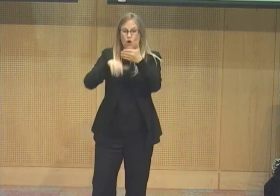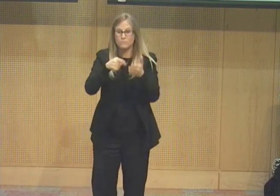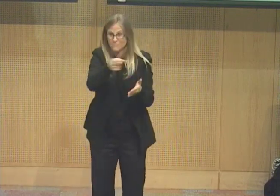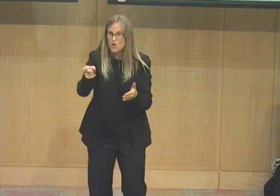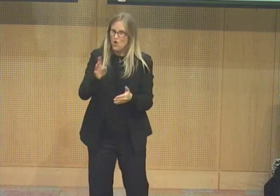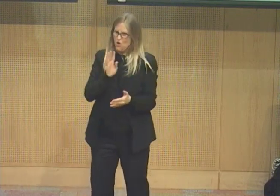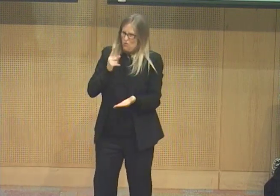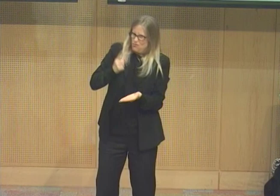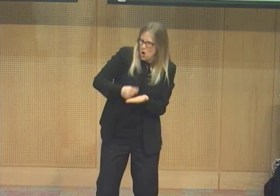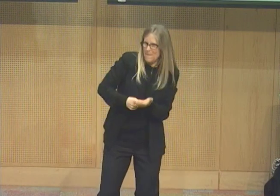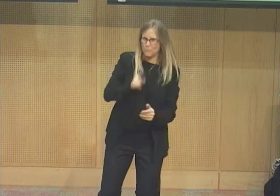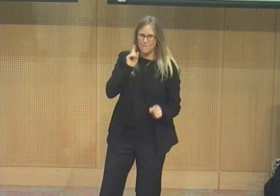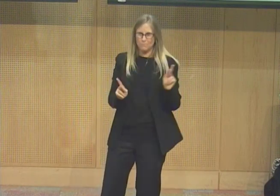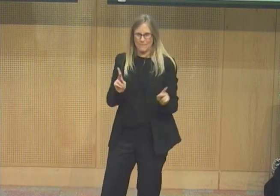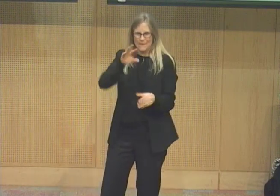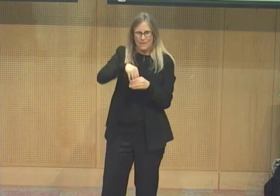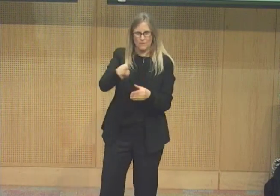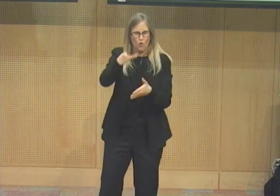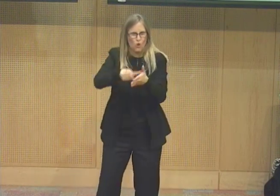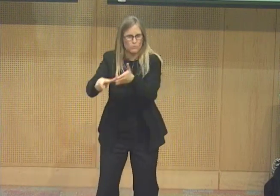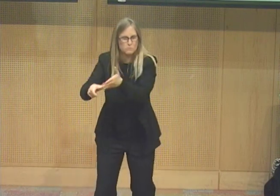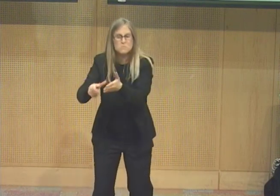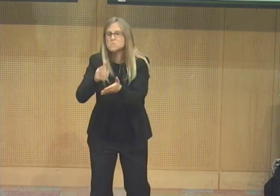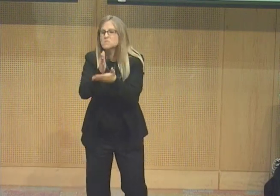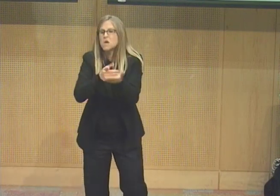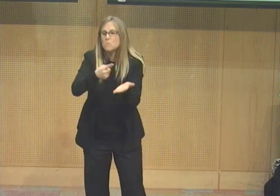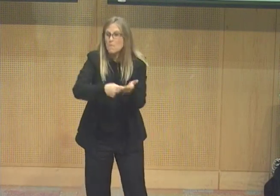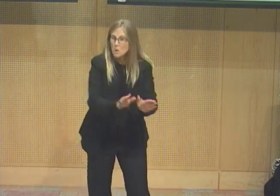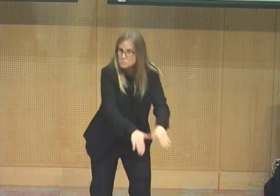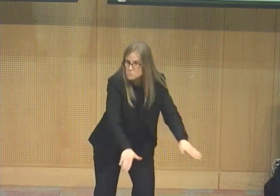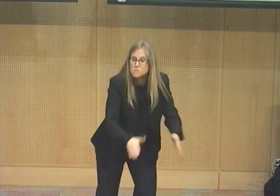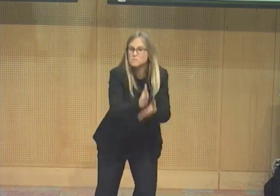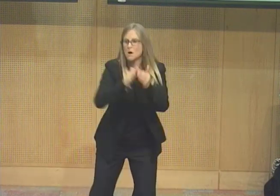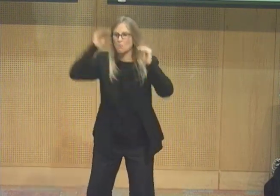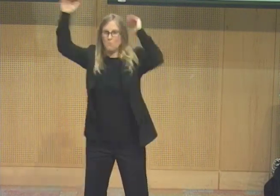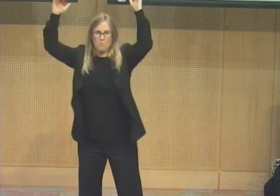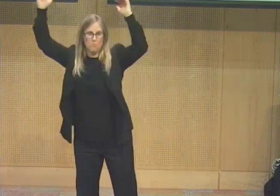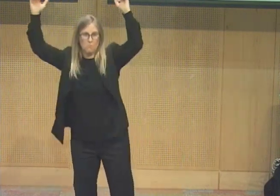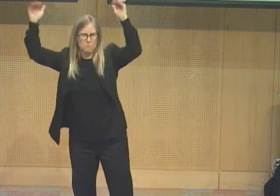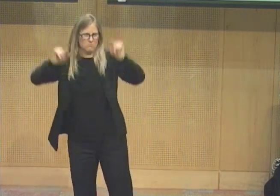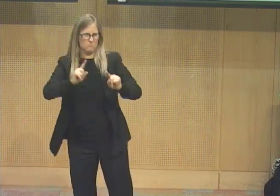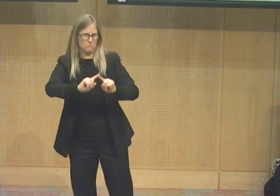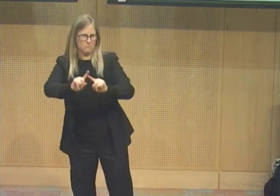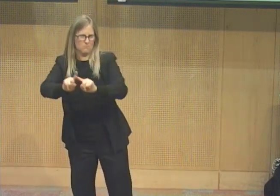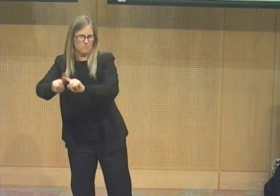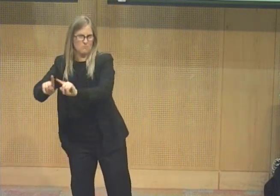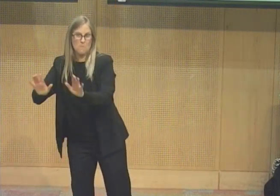made sure they were talking about Deaf people. Some of them discussed Deaf children, some Deaf adults.